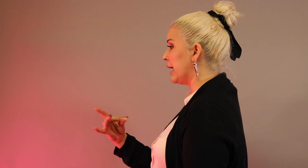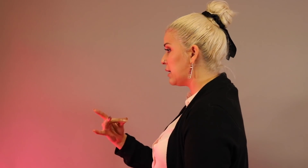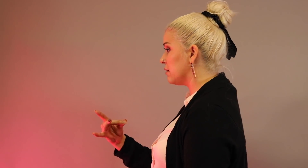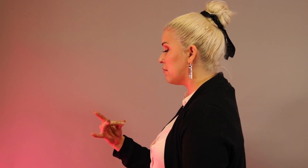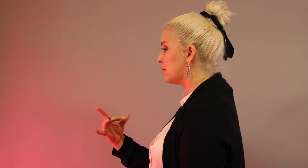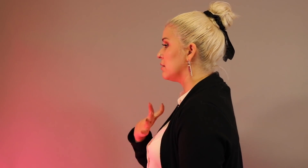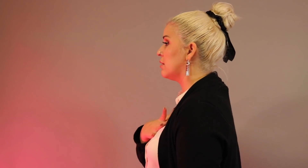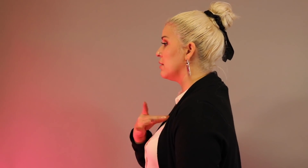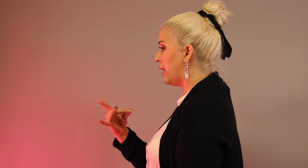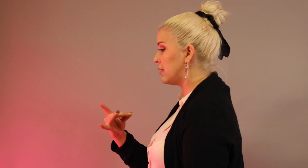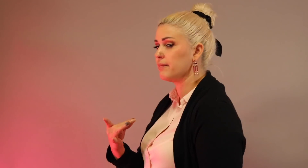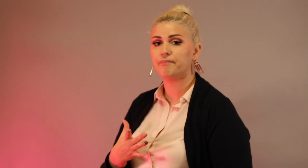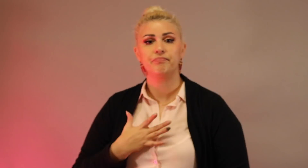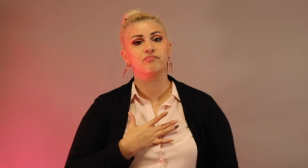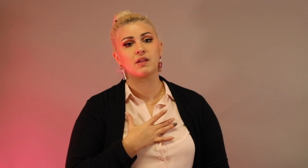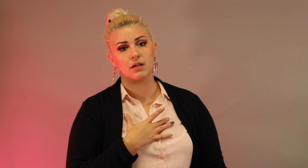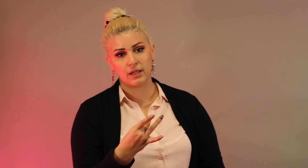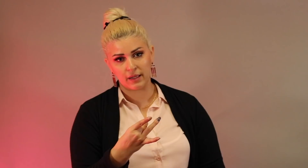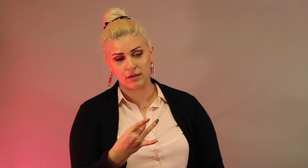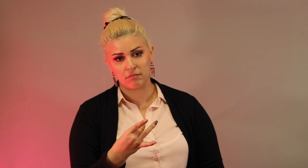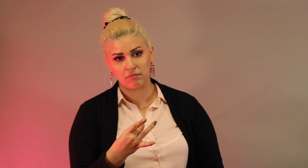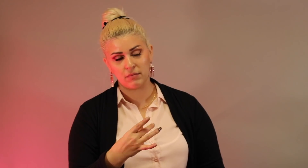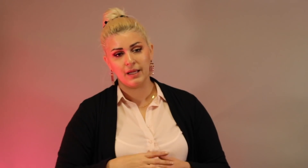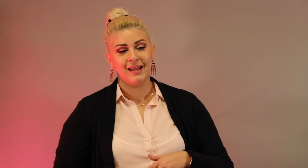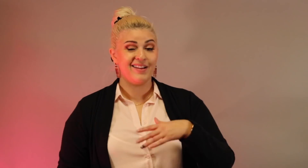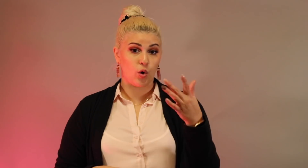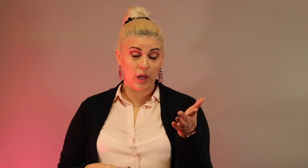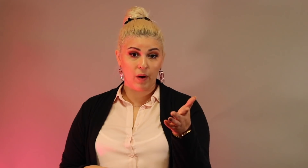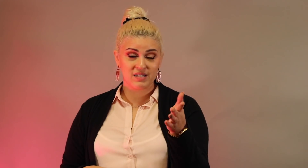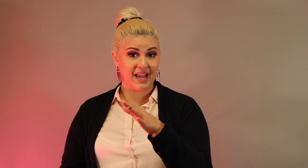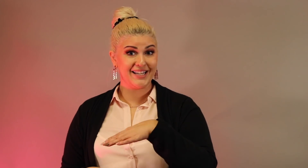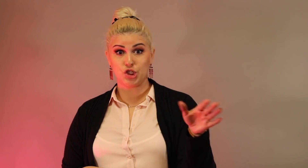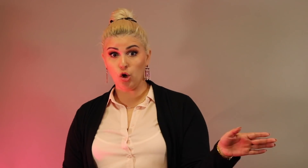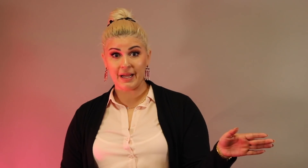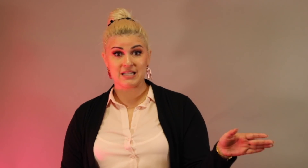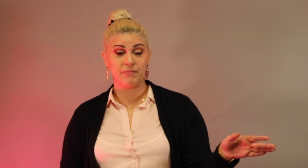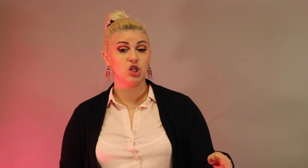Like, like, like. Quick way to say, I don't like something,